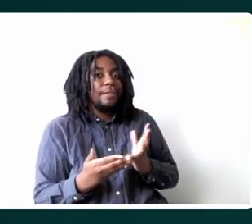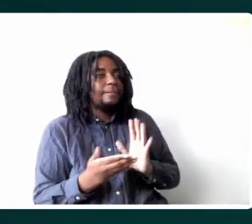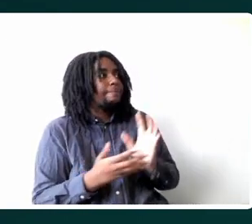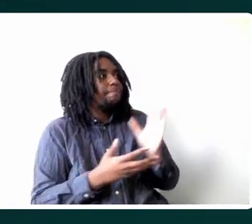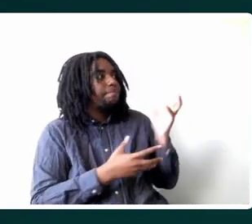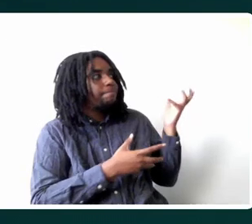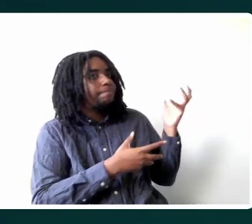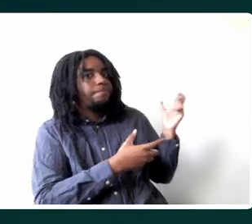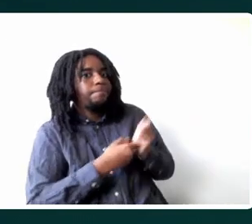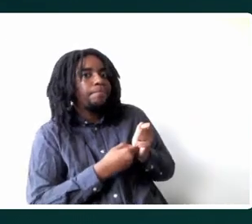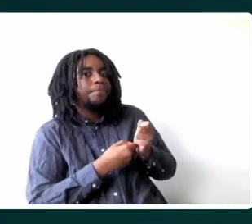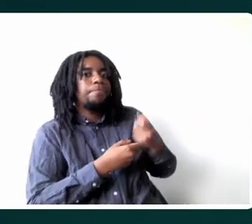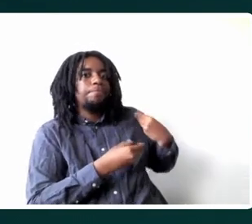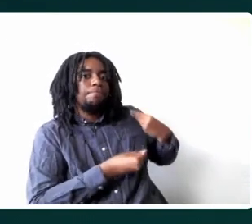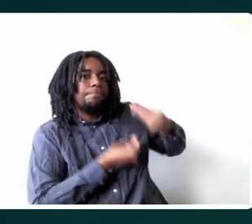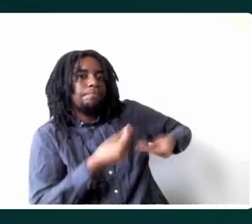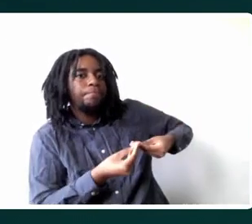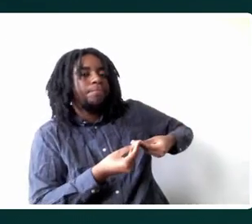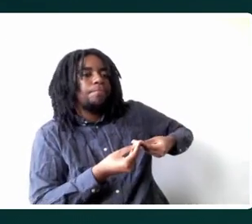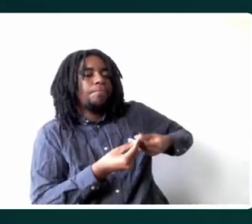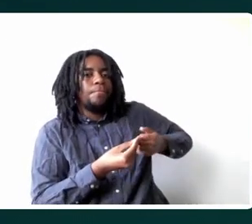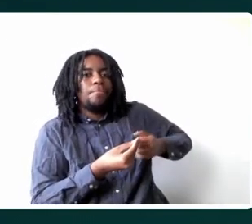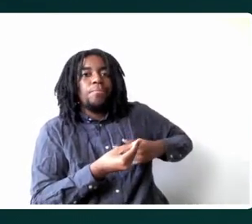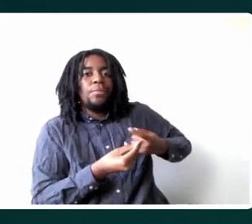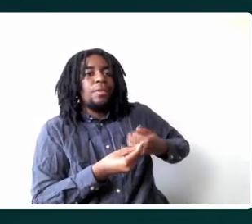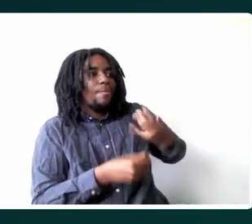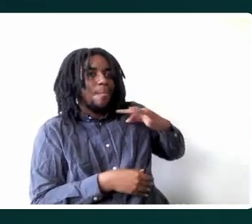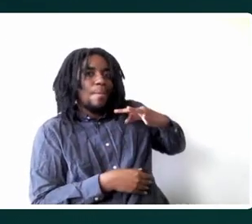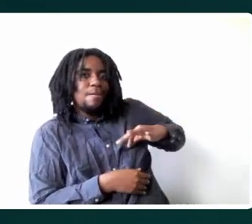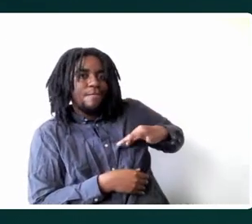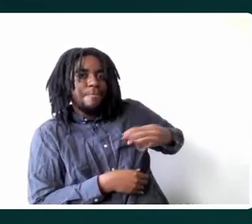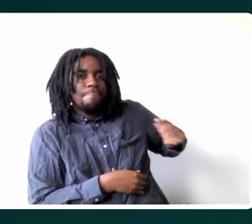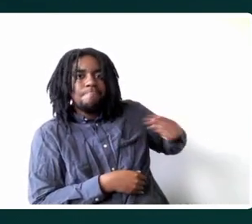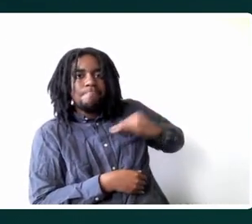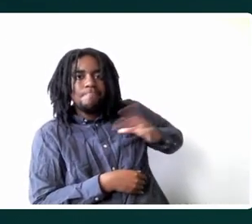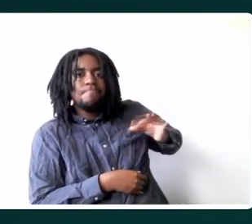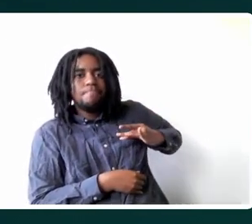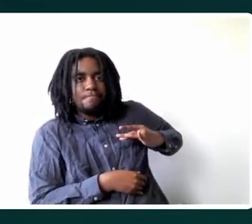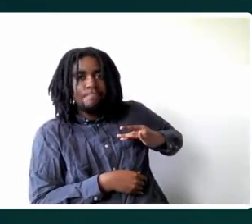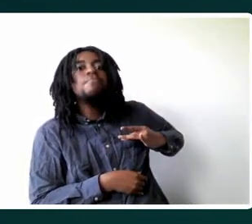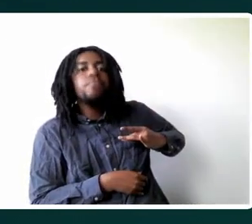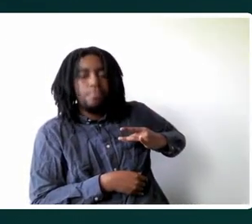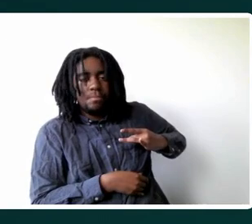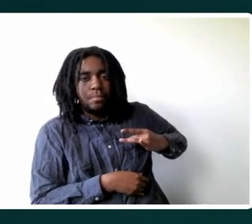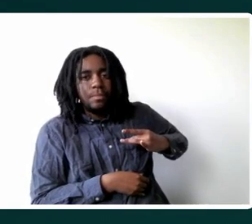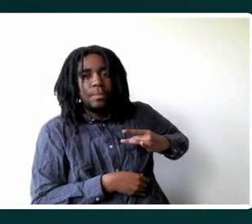tradition that they've benefited from and which ultimately in many, if not most or all cases,